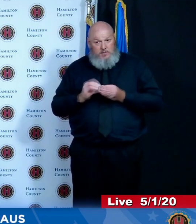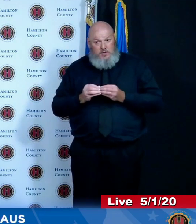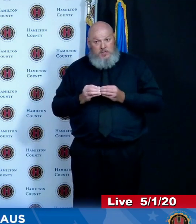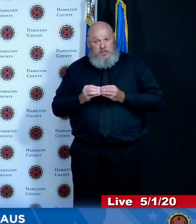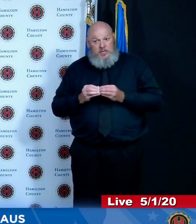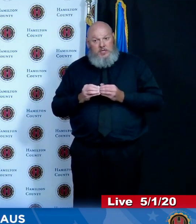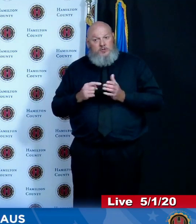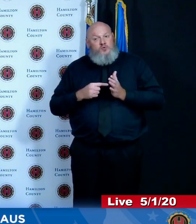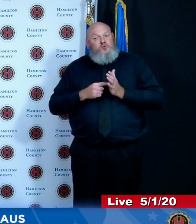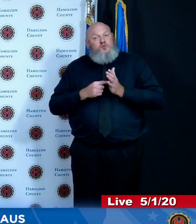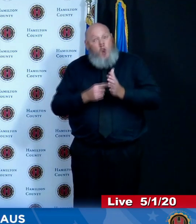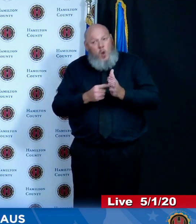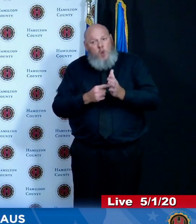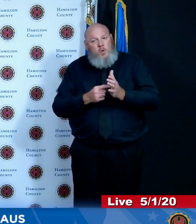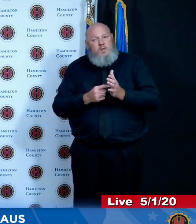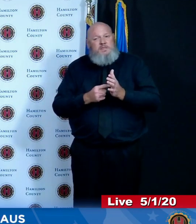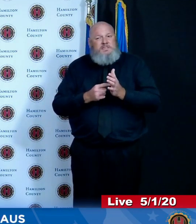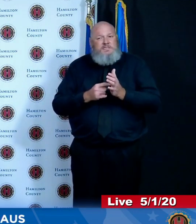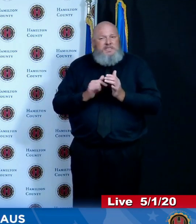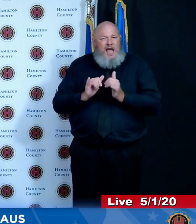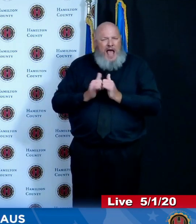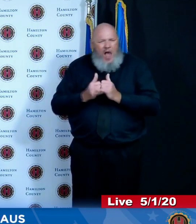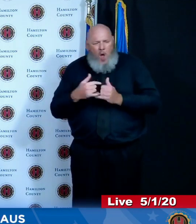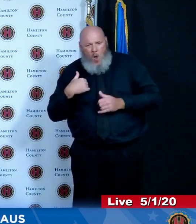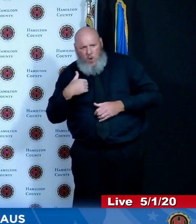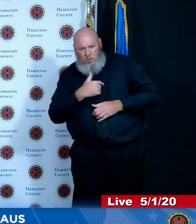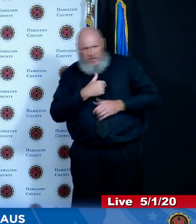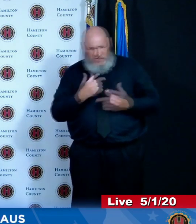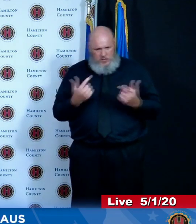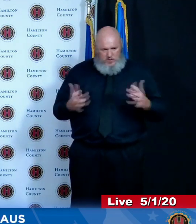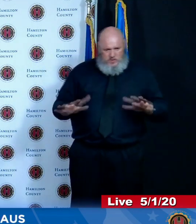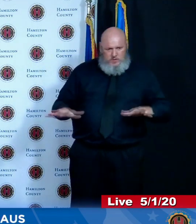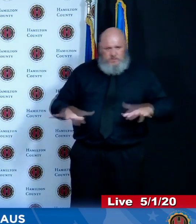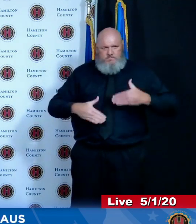community and so Greg will expound on that but I do want to note that it's